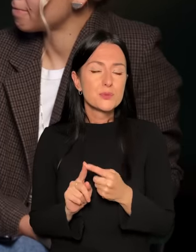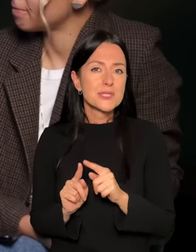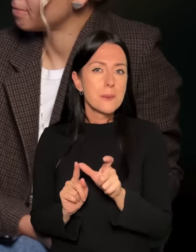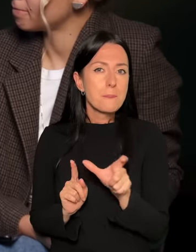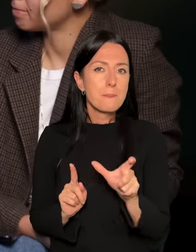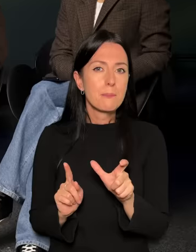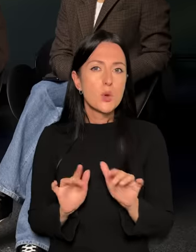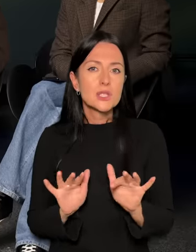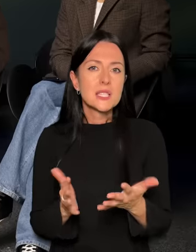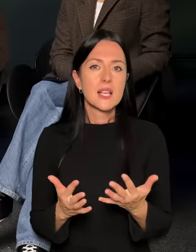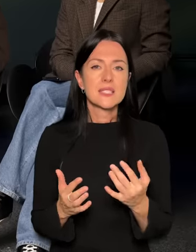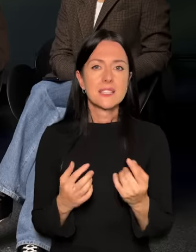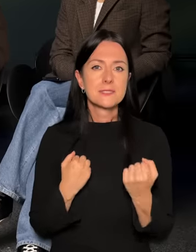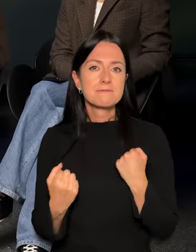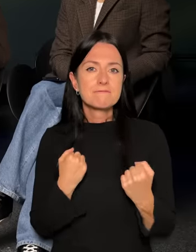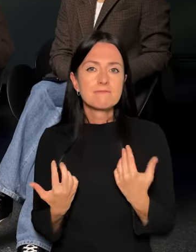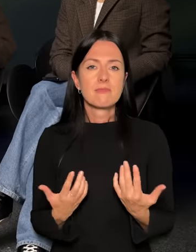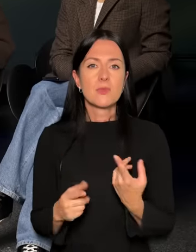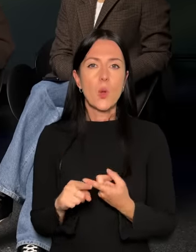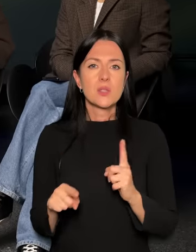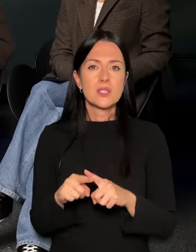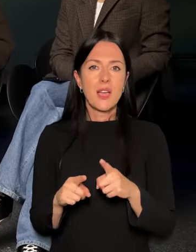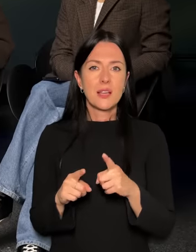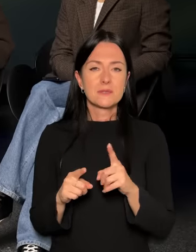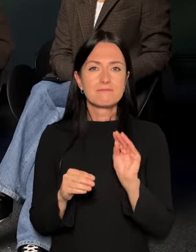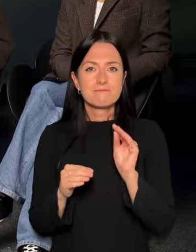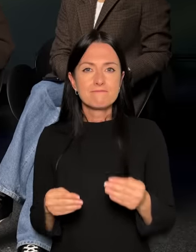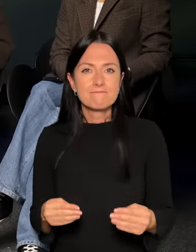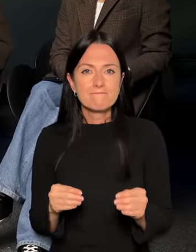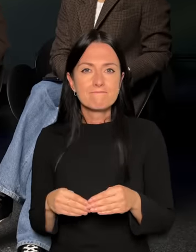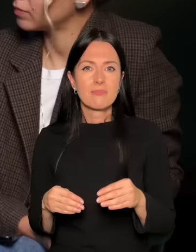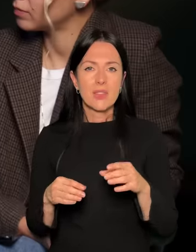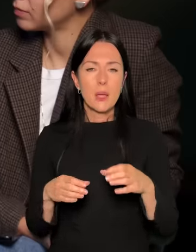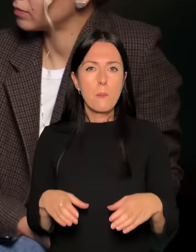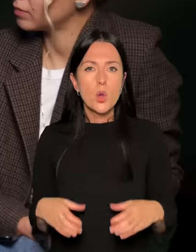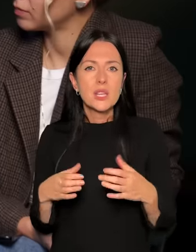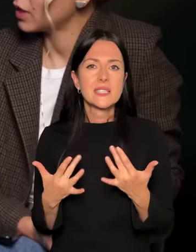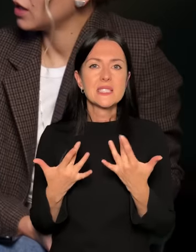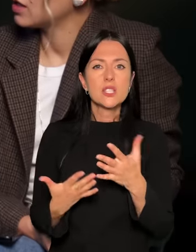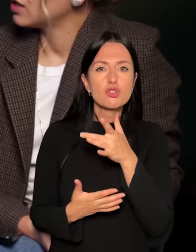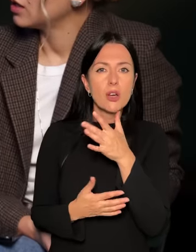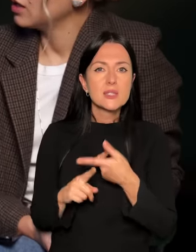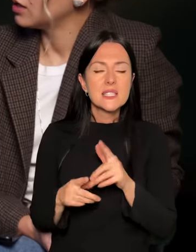Did it involve physical exercises and the fitting and making of prosthetics? How long did this process take? Yes.